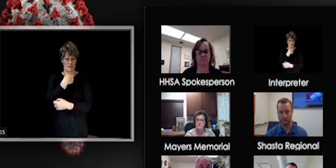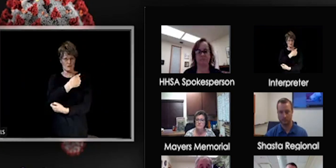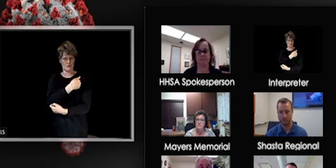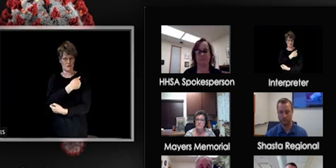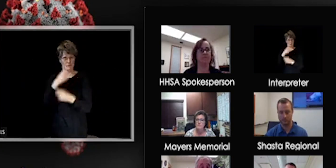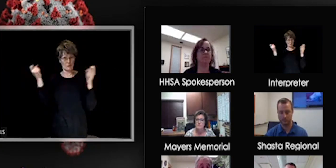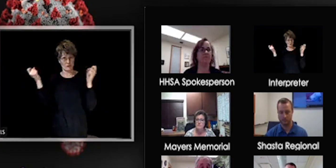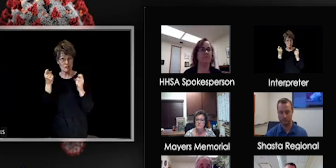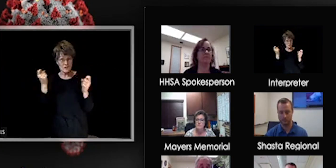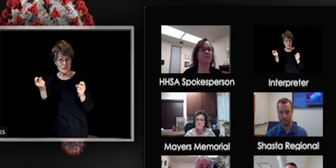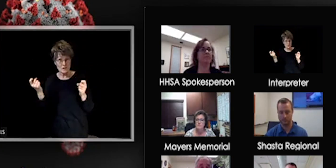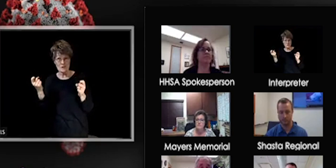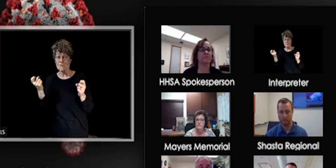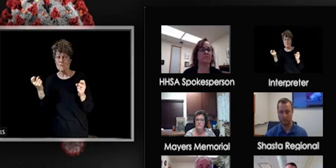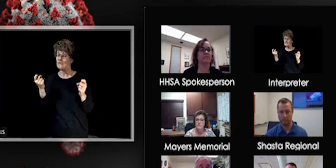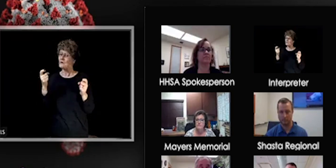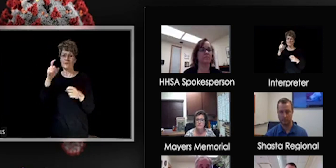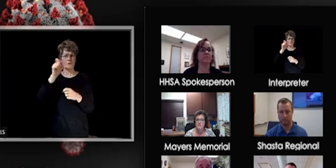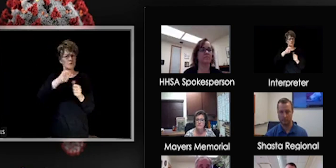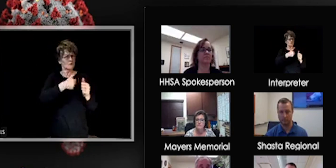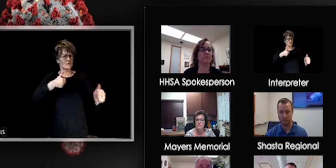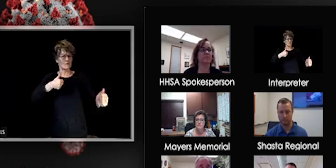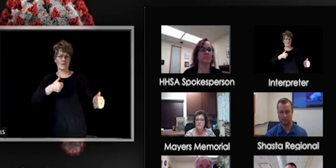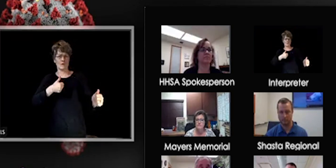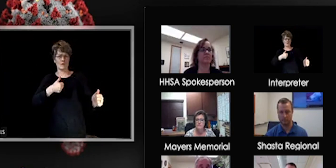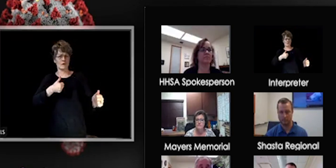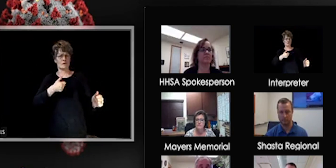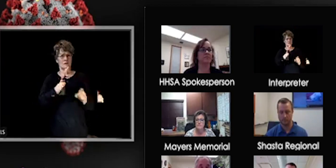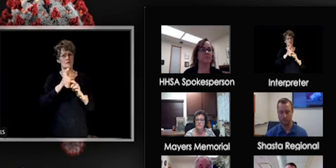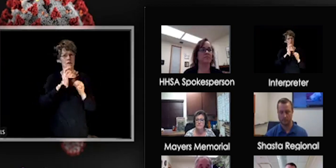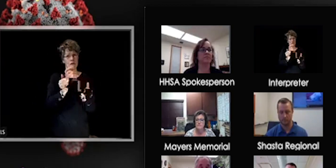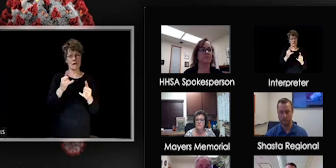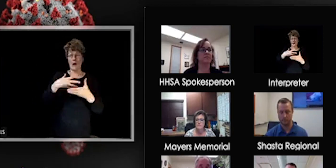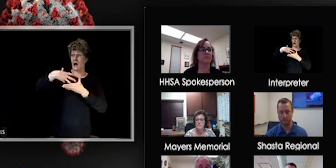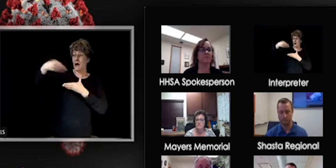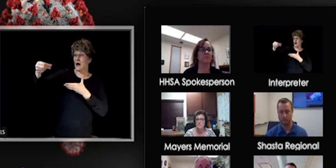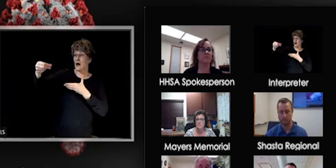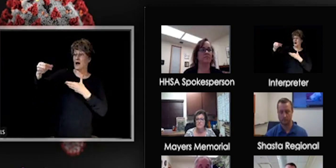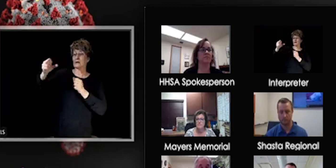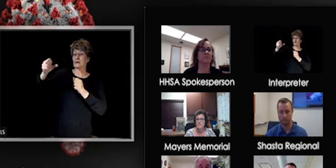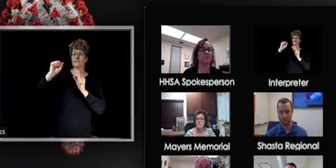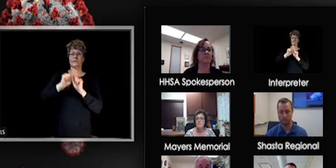outside. Obviously, when you’re outside you can space yourself out a lot more, you